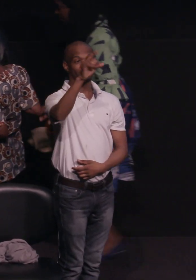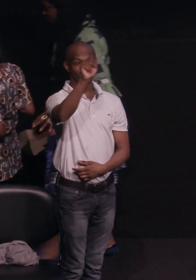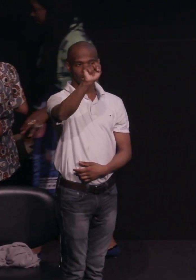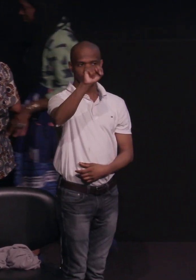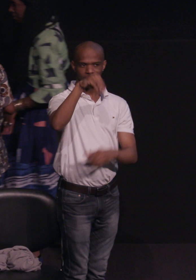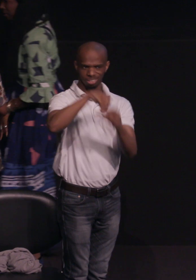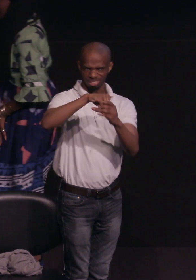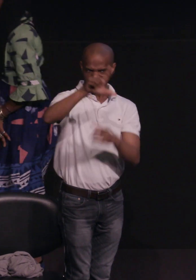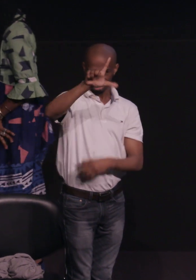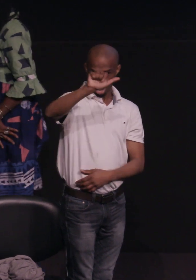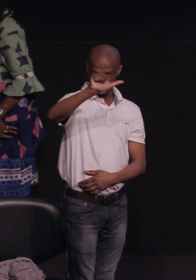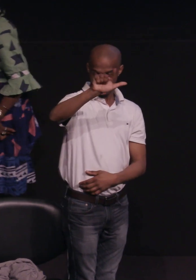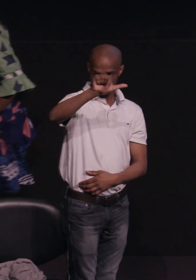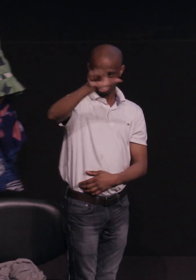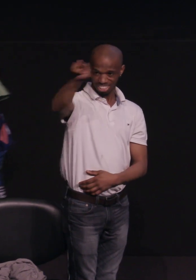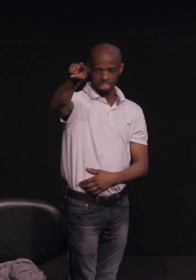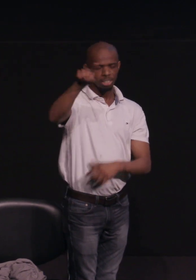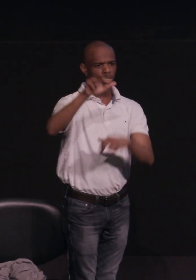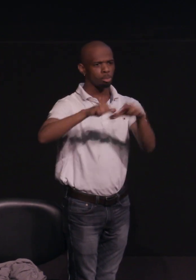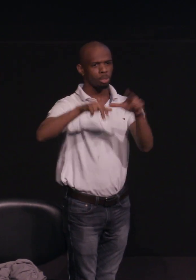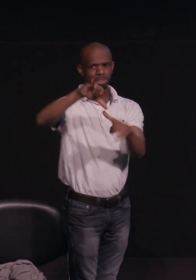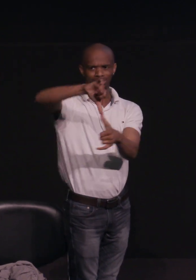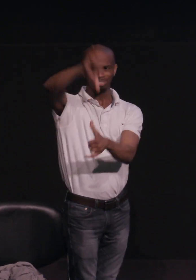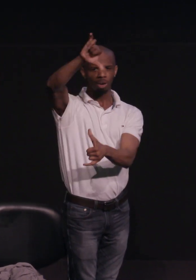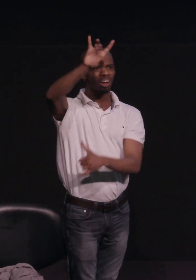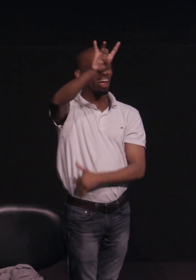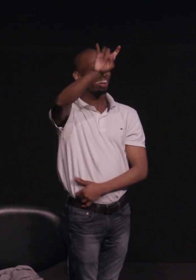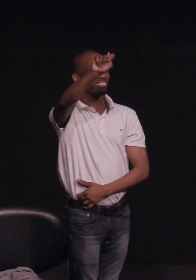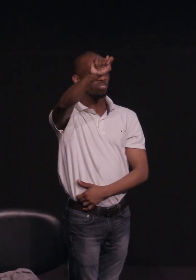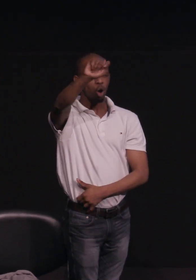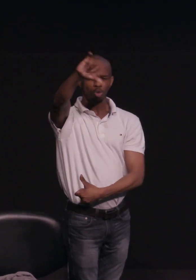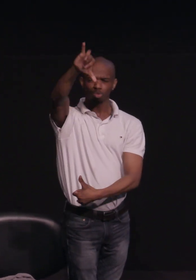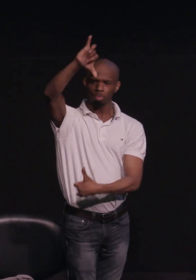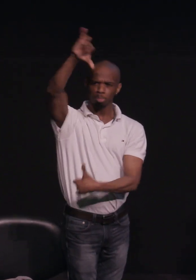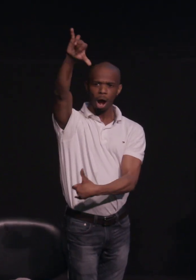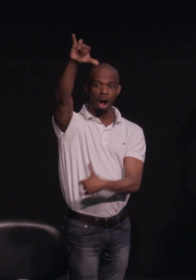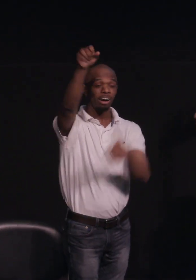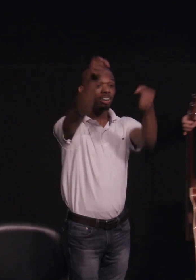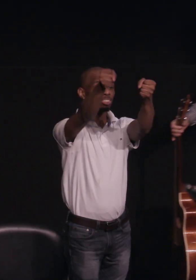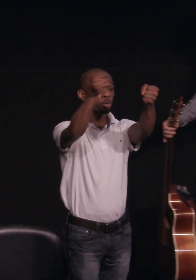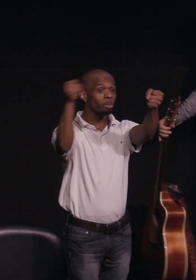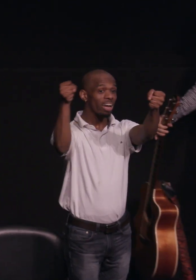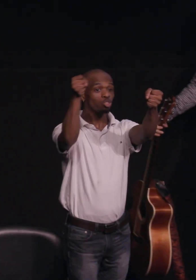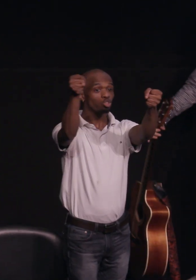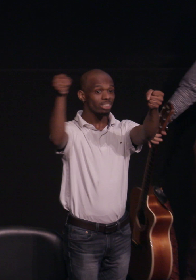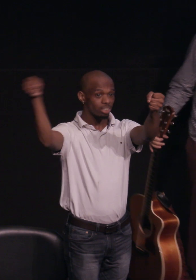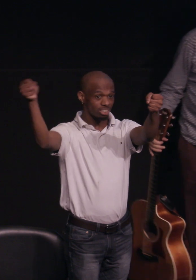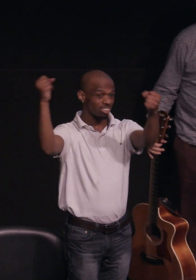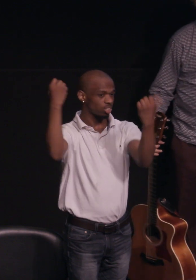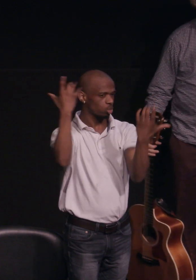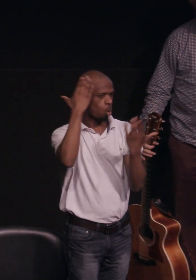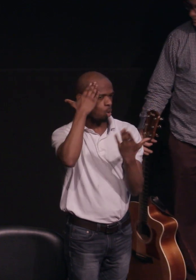and he's building up 8-foot-tall pantry that, you know, we see in museums and galleries but not necessarily